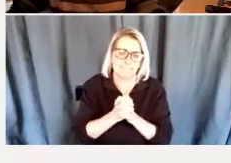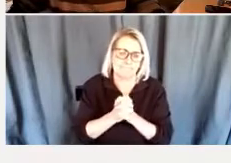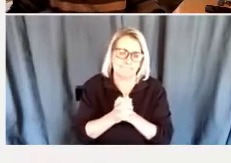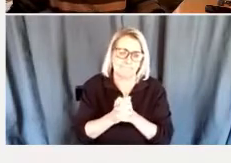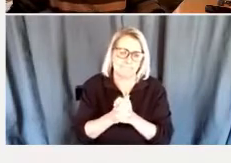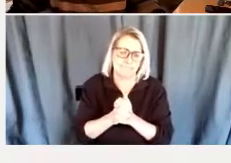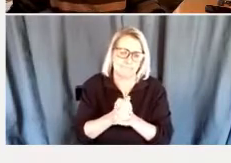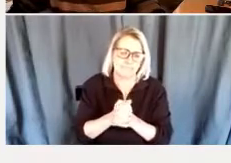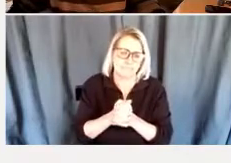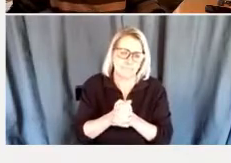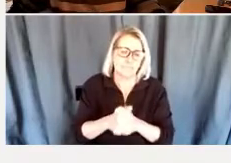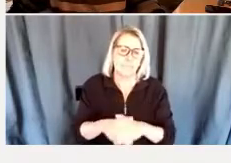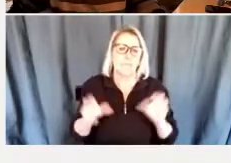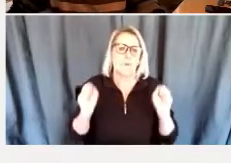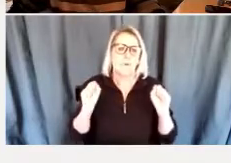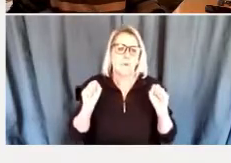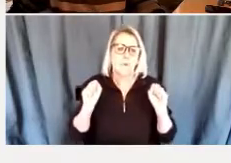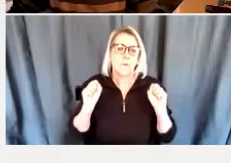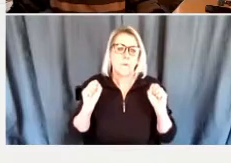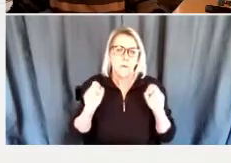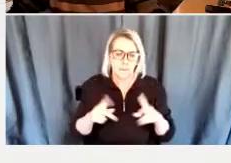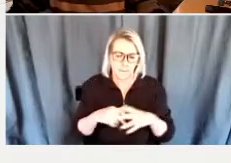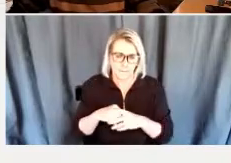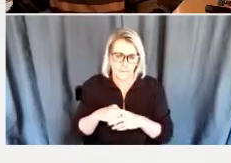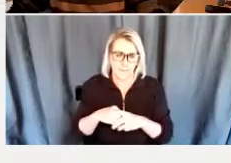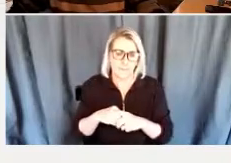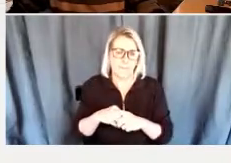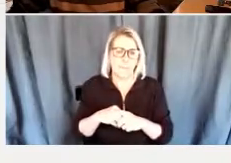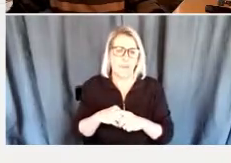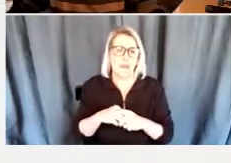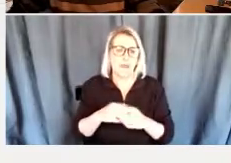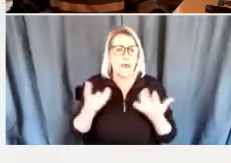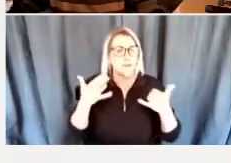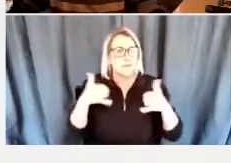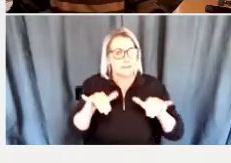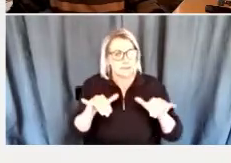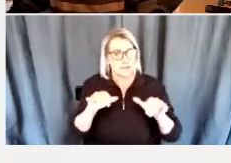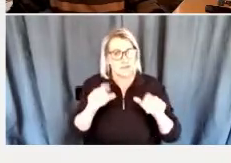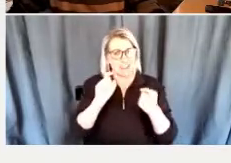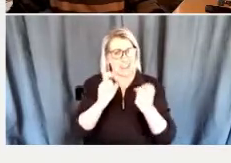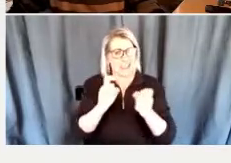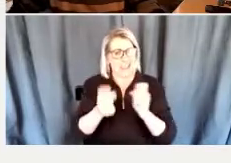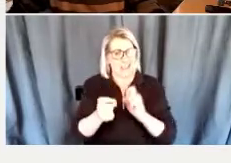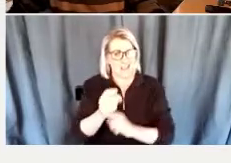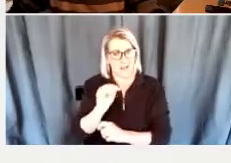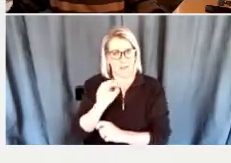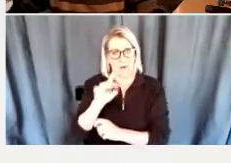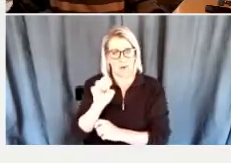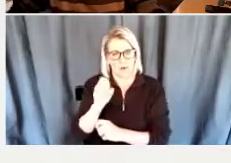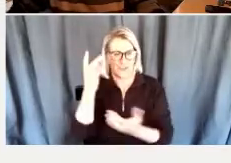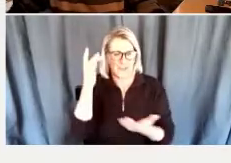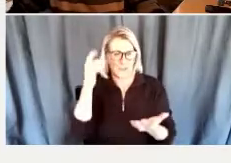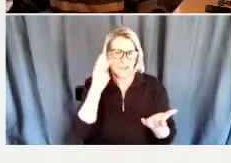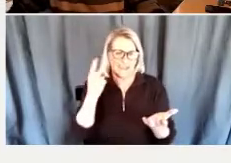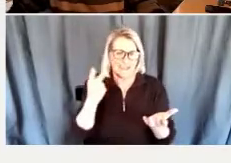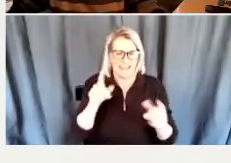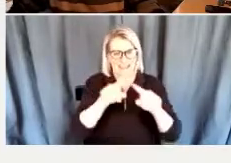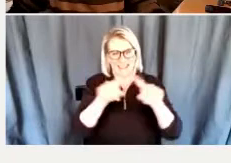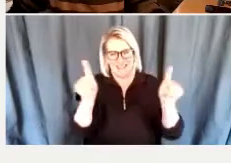okay I'm still in edit mode so that's why I can still see these things. Different kinds